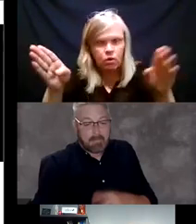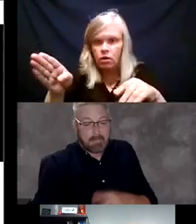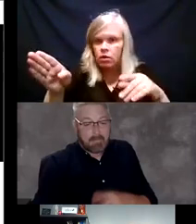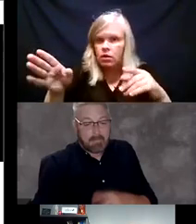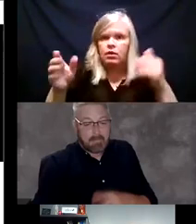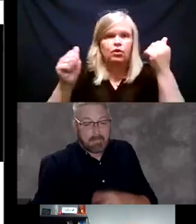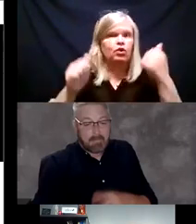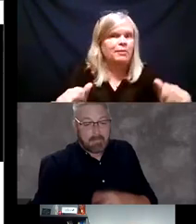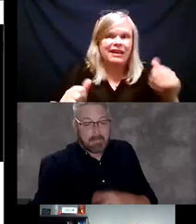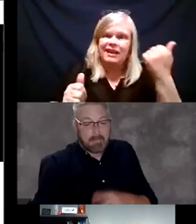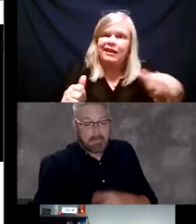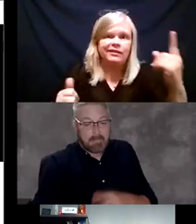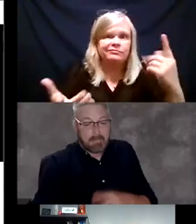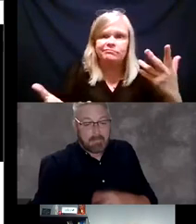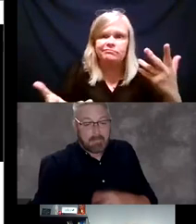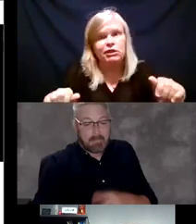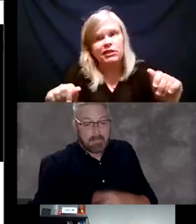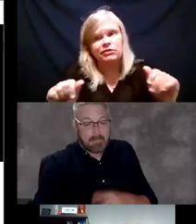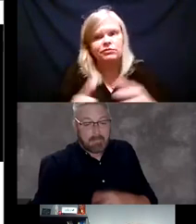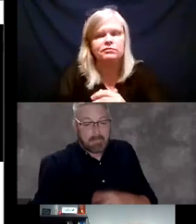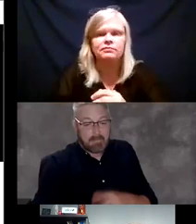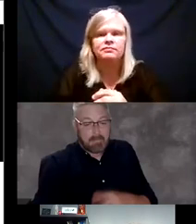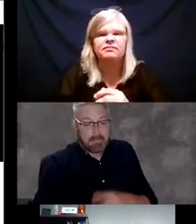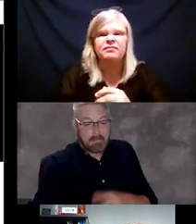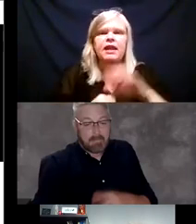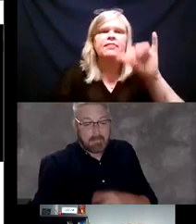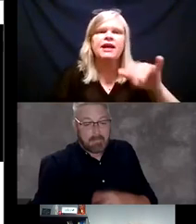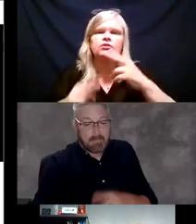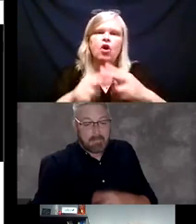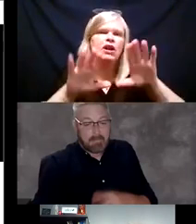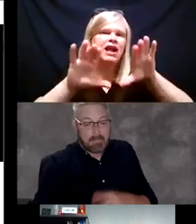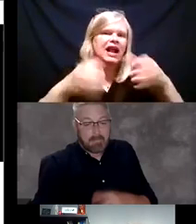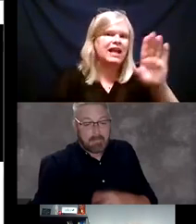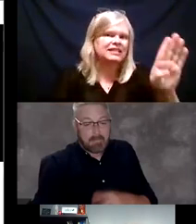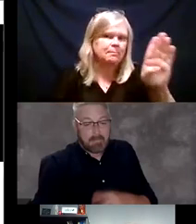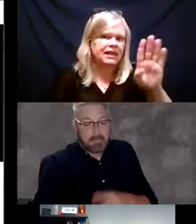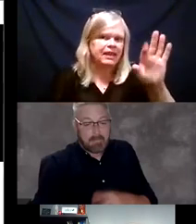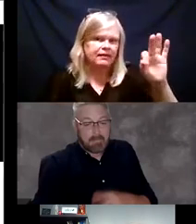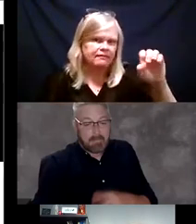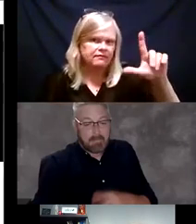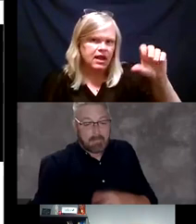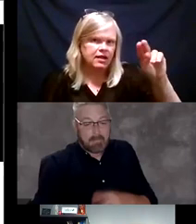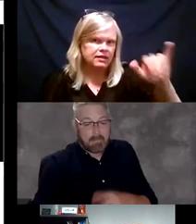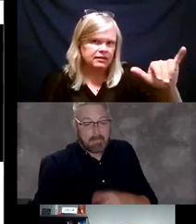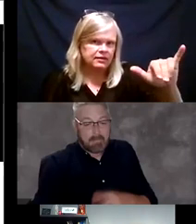POTENTIALLY. THAT'S A CLASS B FELONY, ANY OF THOSE. THAT'S STILL A VERY SERIOUS